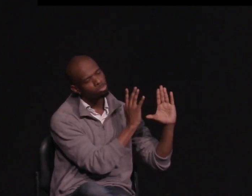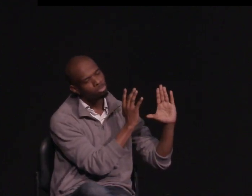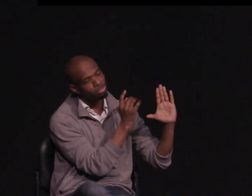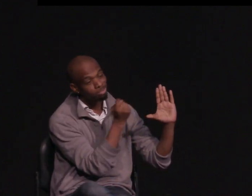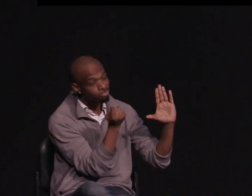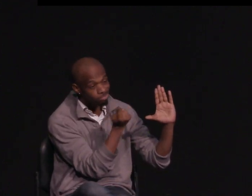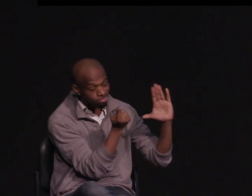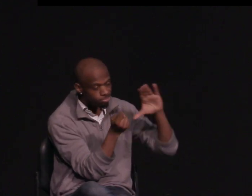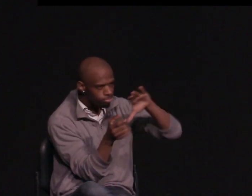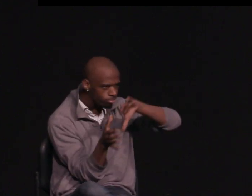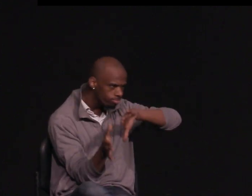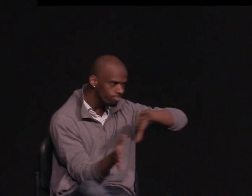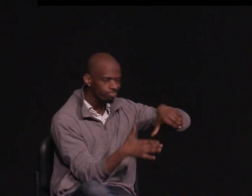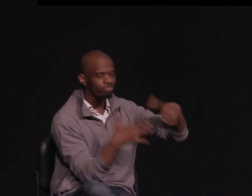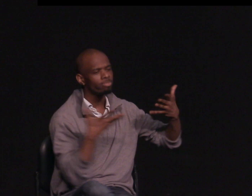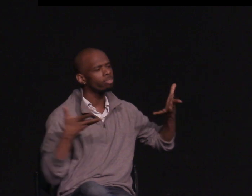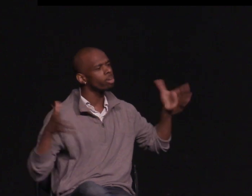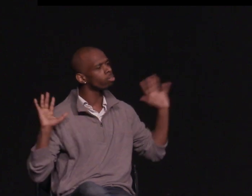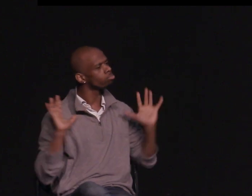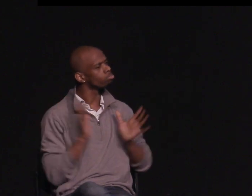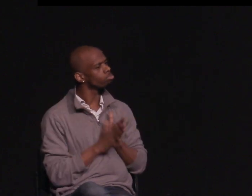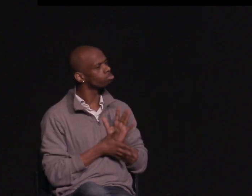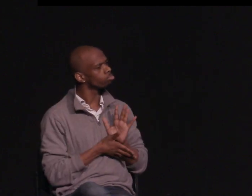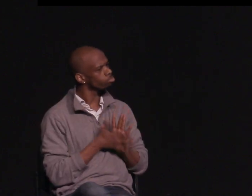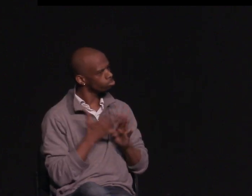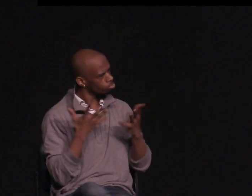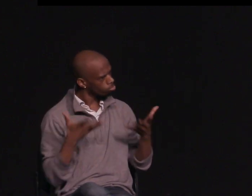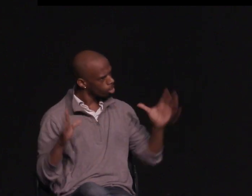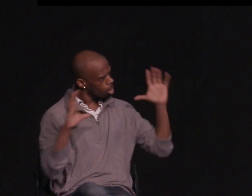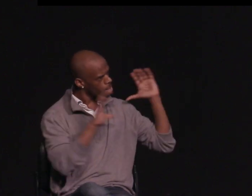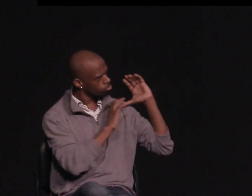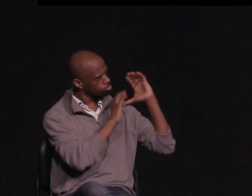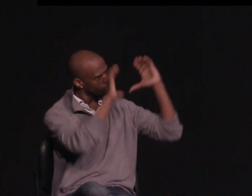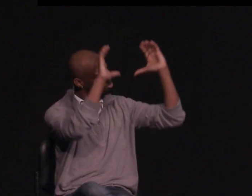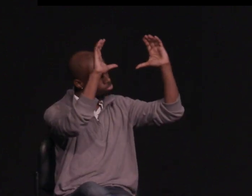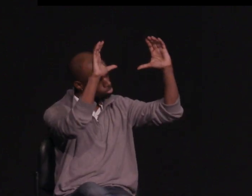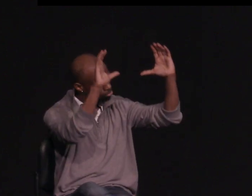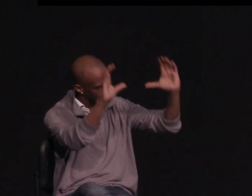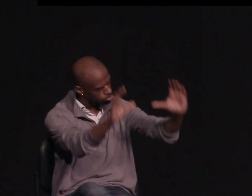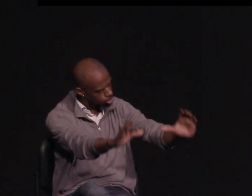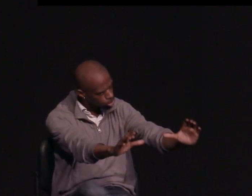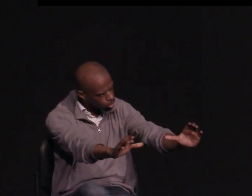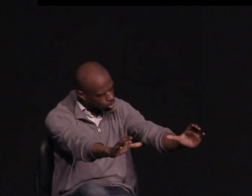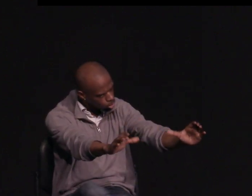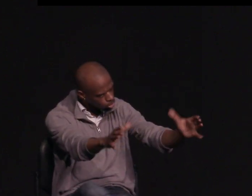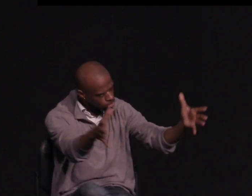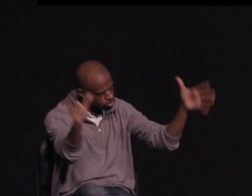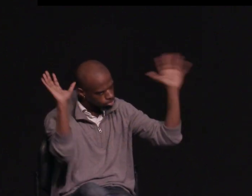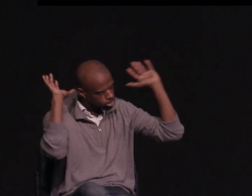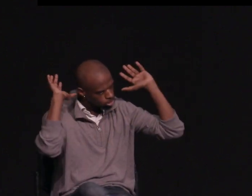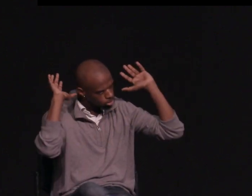when I lay my burden down.